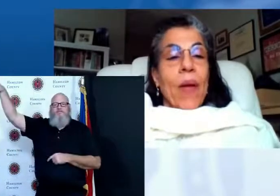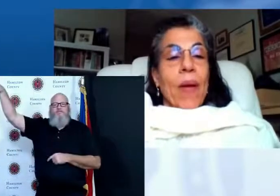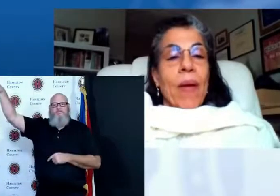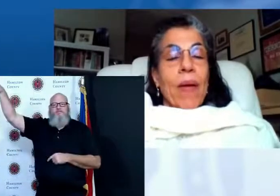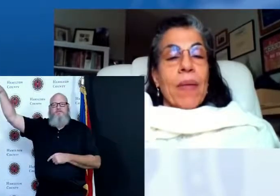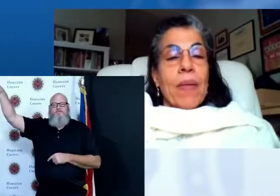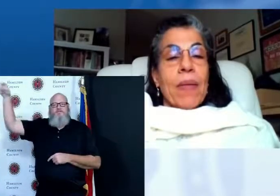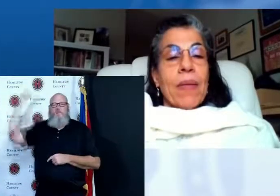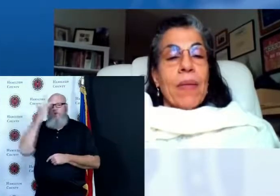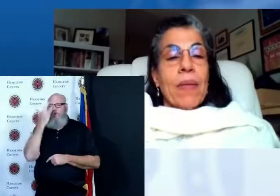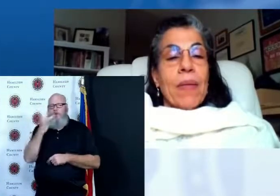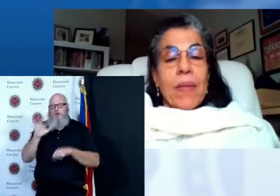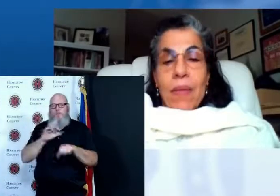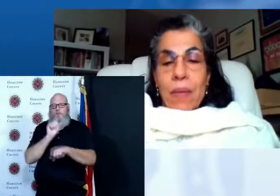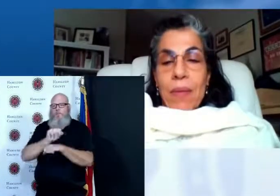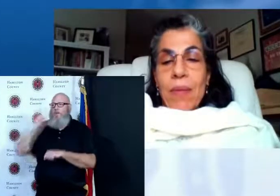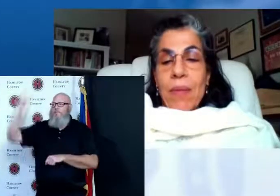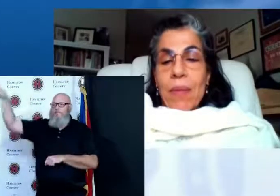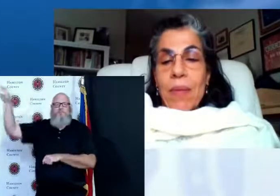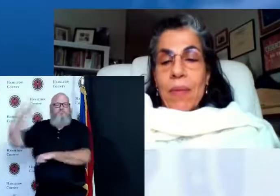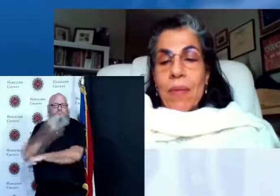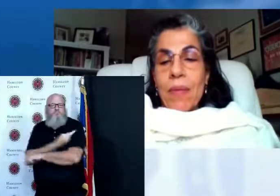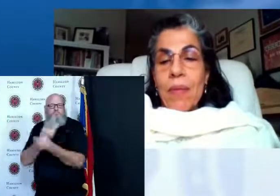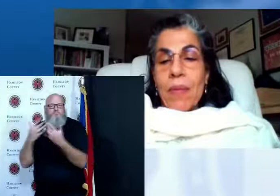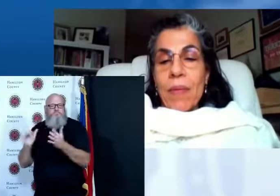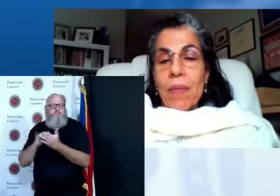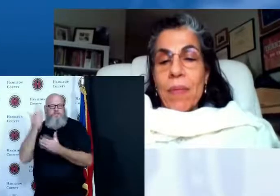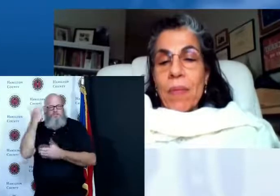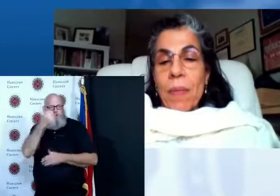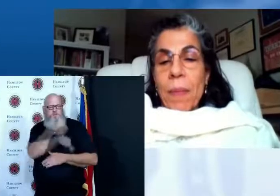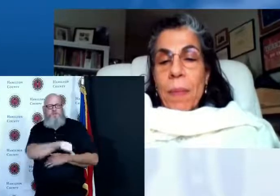I would just urge everyone who is listening today that if you do get another appointment please